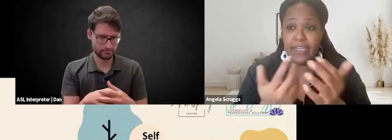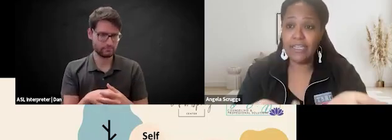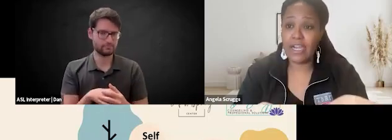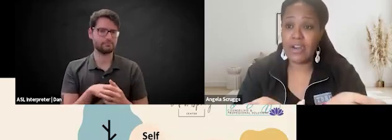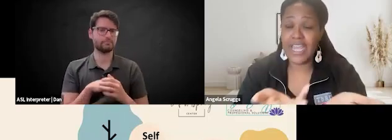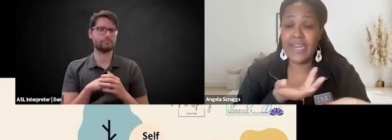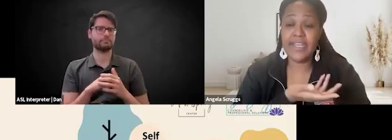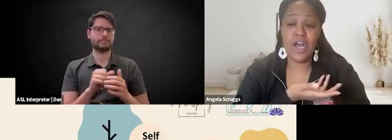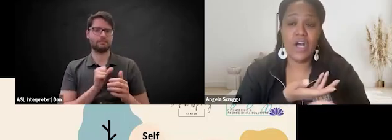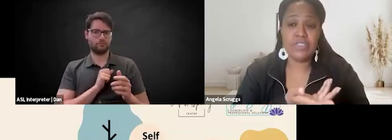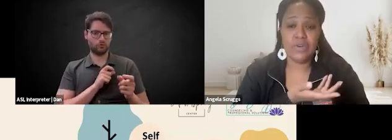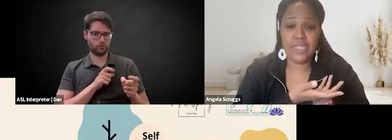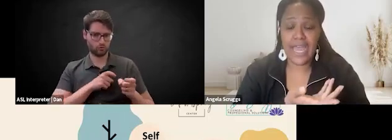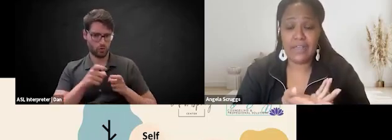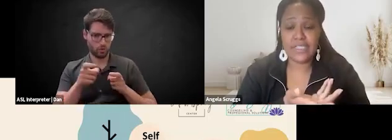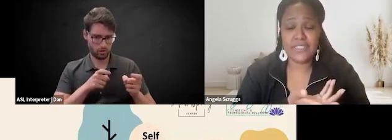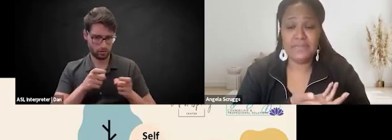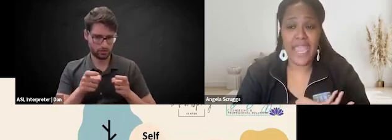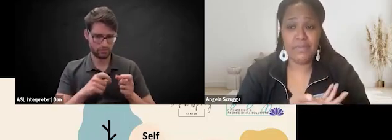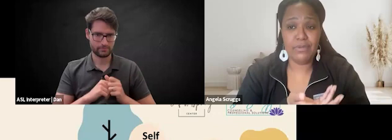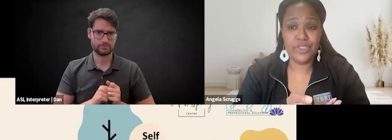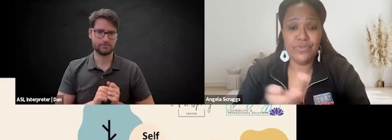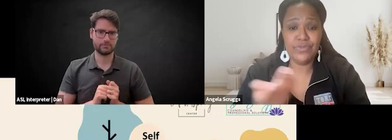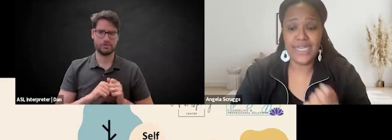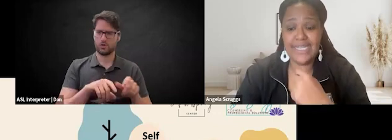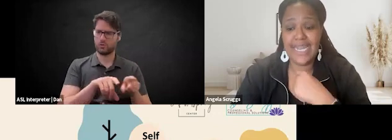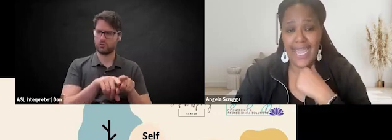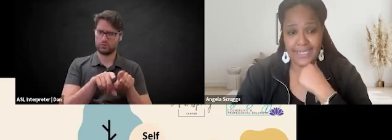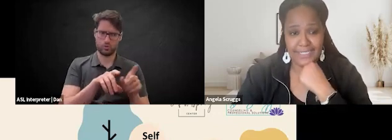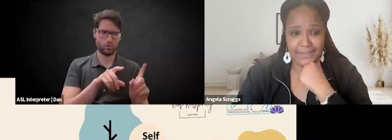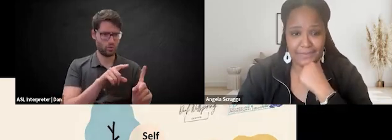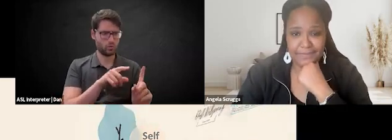and learn? And it also allows us to be able to connect.